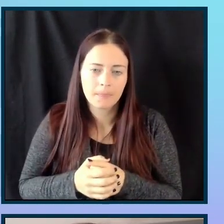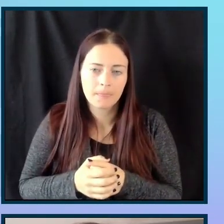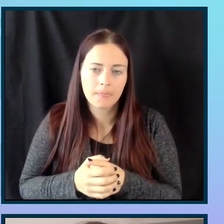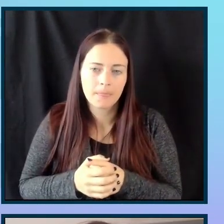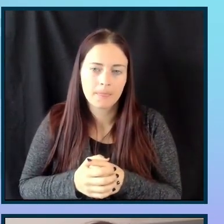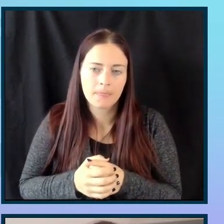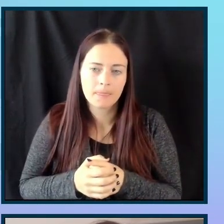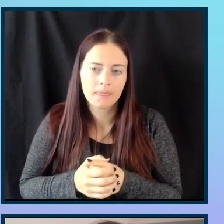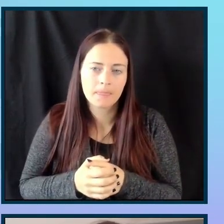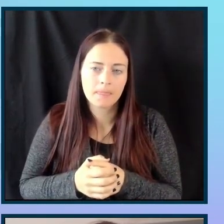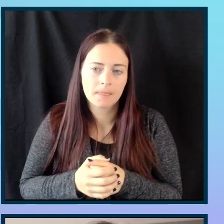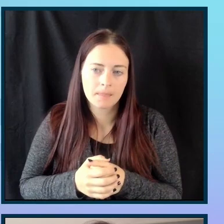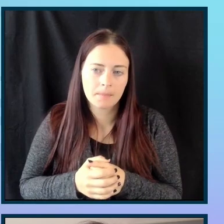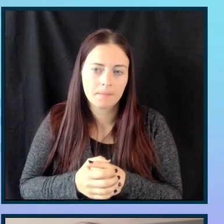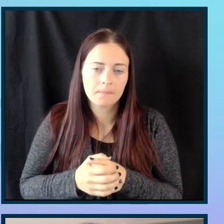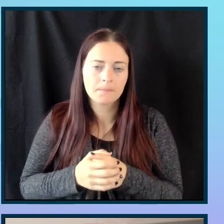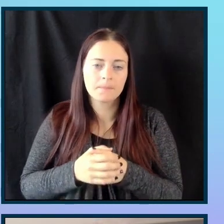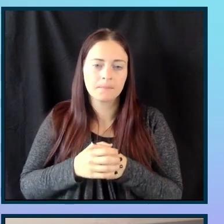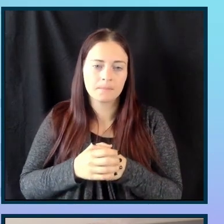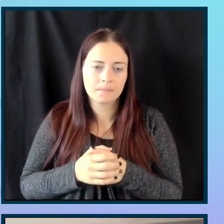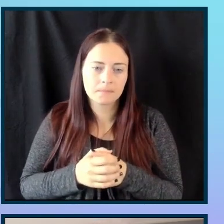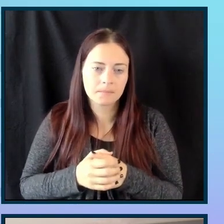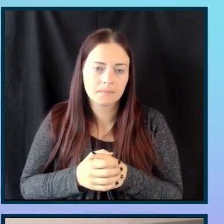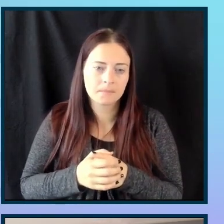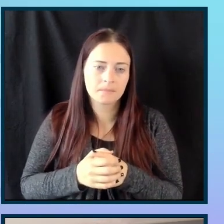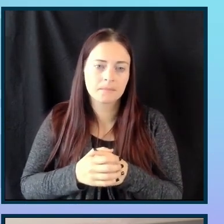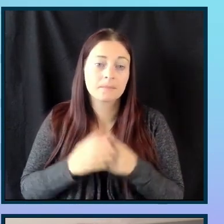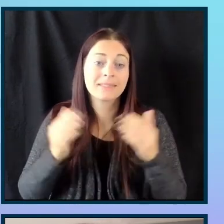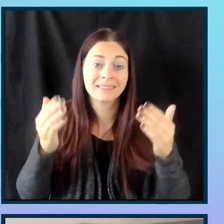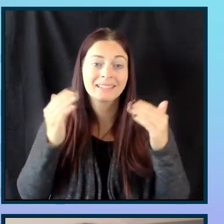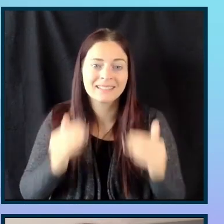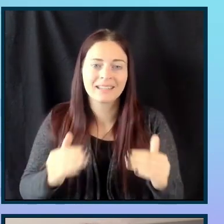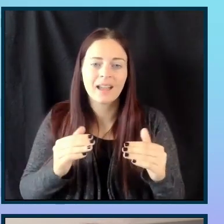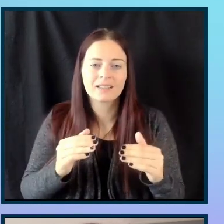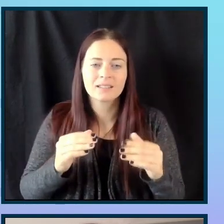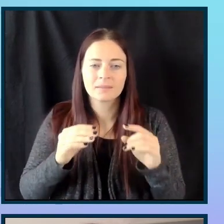Dragging movements is the next success criteria, 2.5.7.